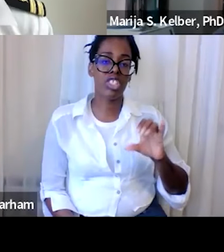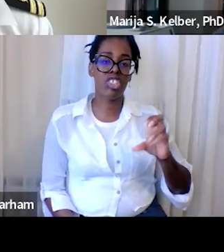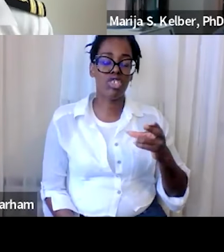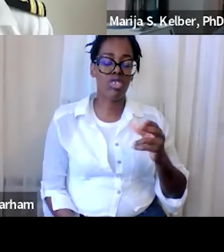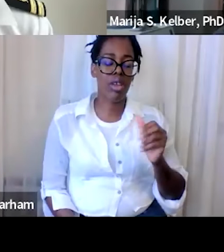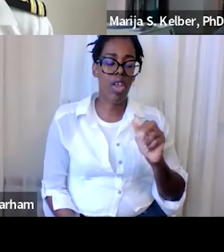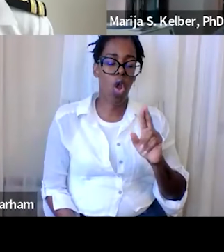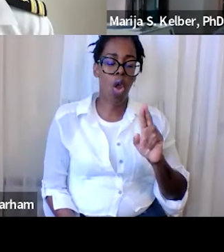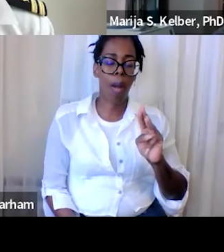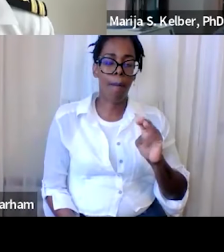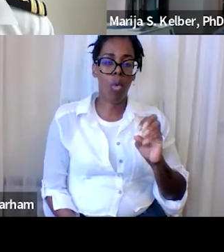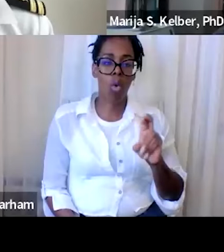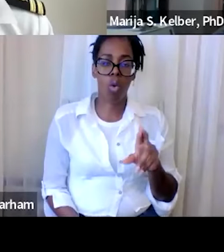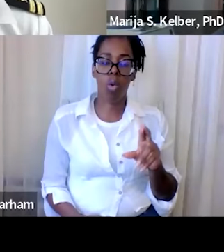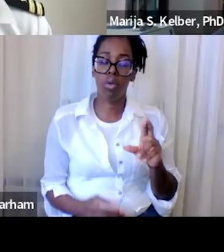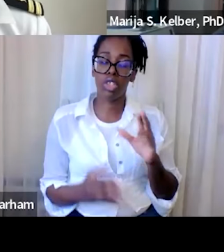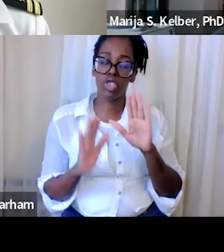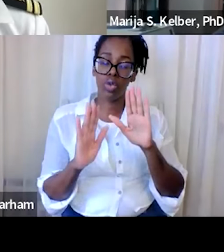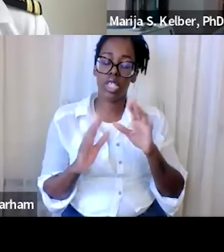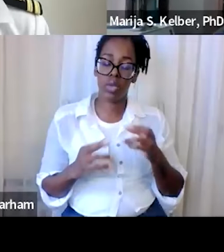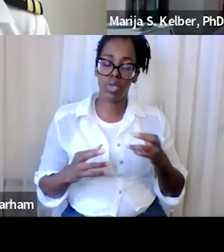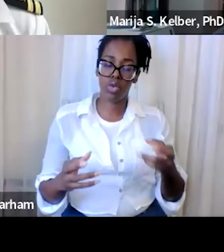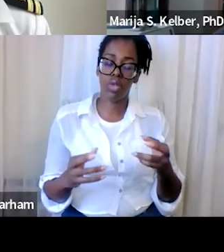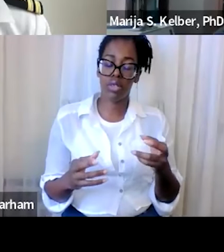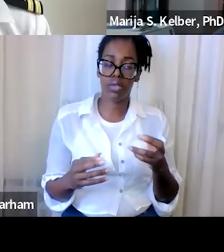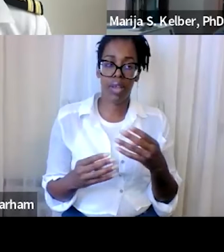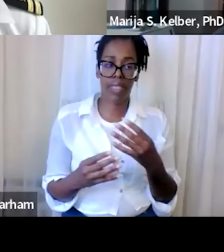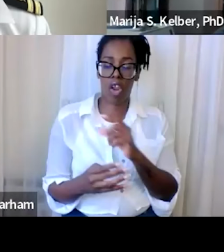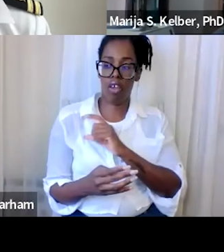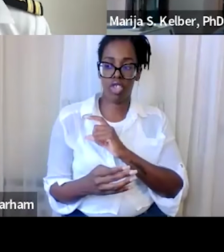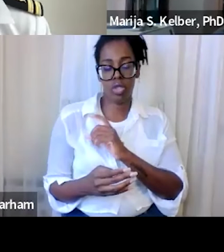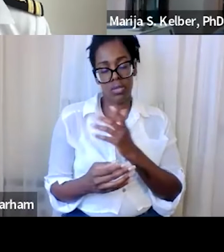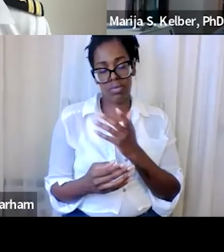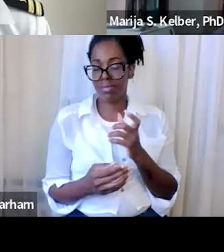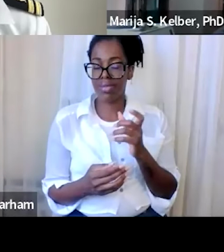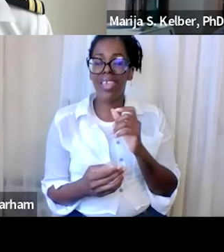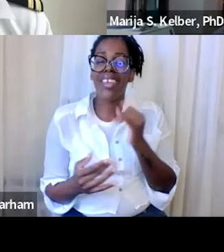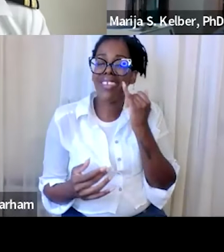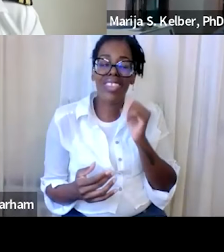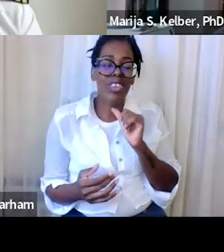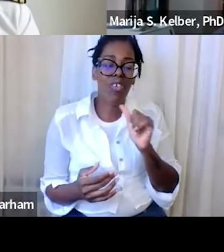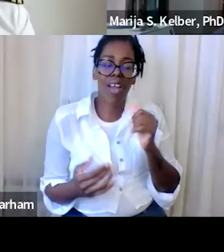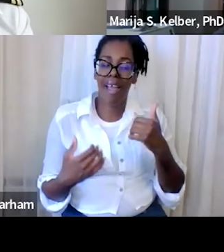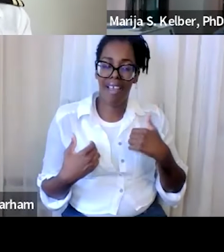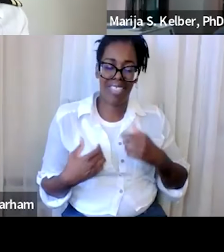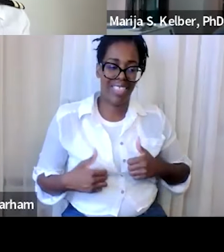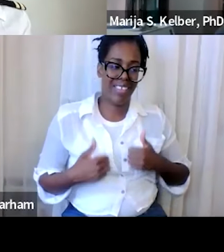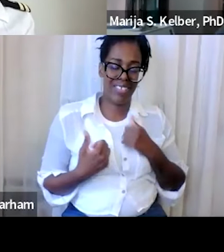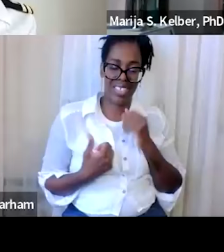if the correctional officers or detention officers don't have lived experience in the military, taking some of these training,